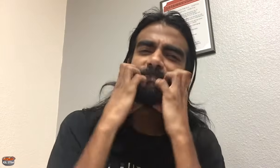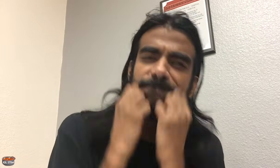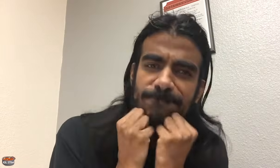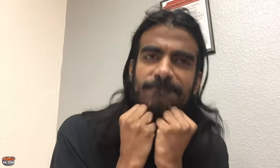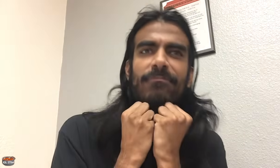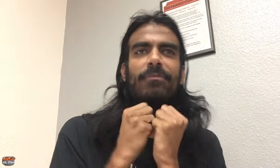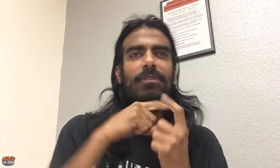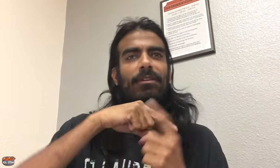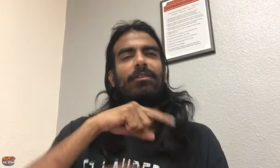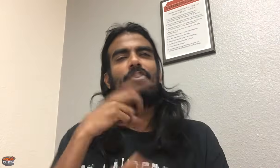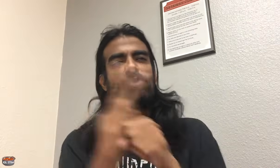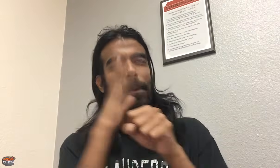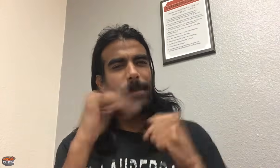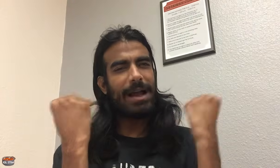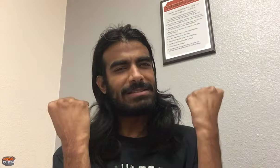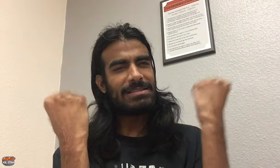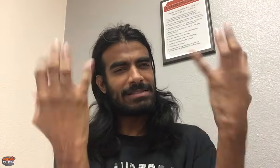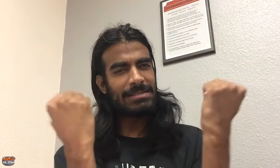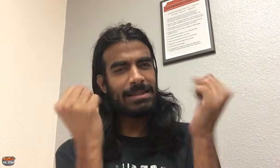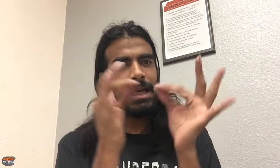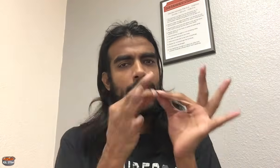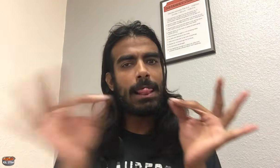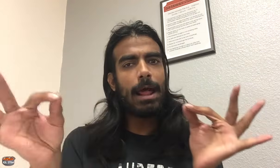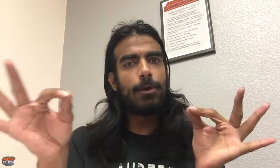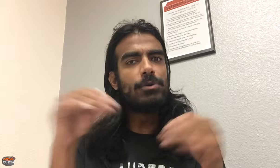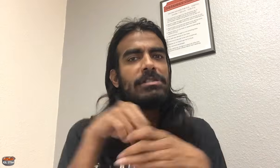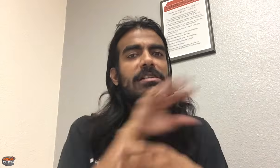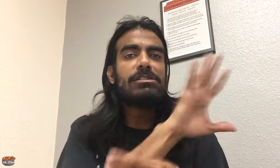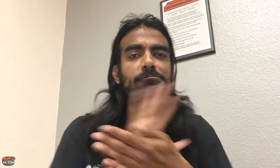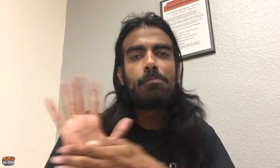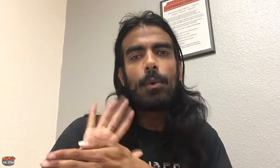involved in the Deaf community and just the culture and how much he cherishes that.